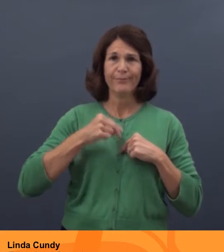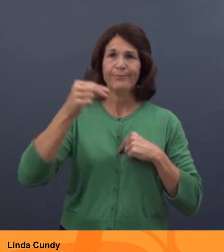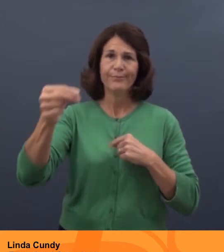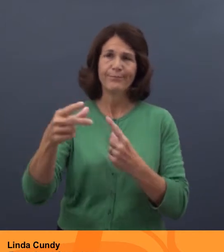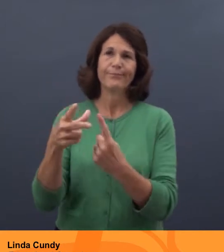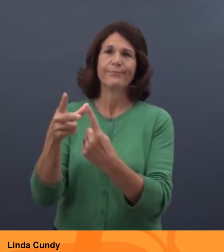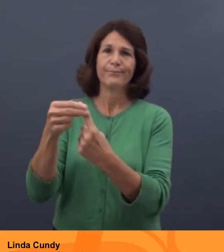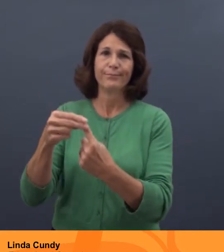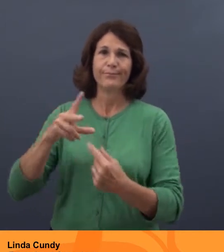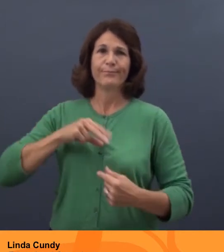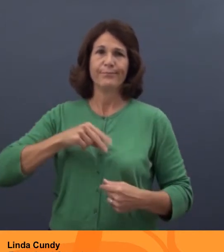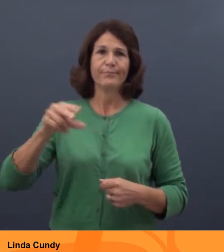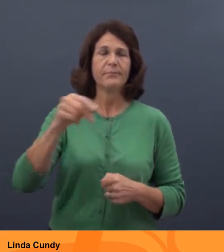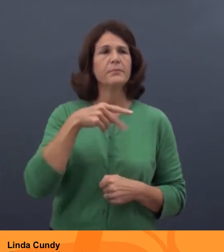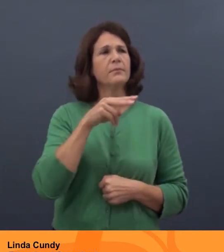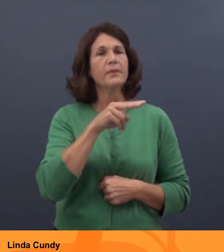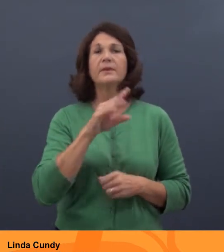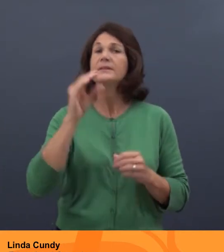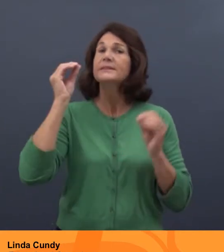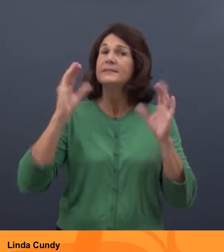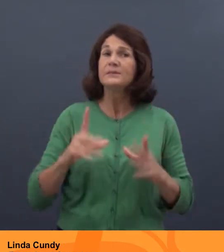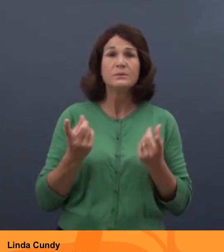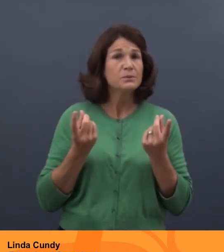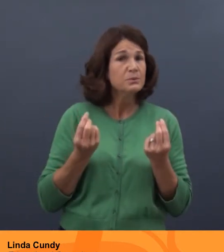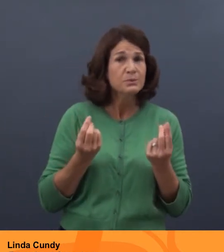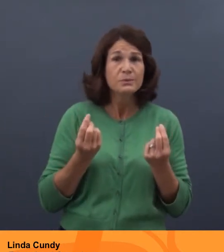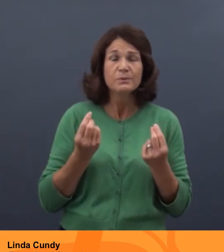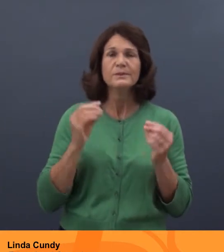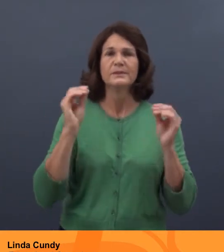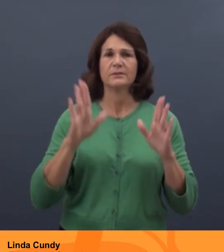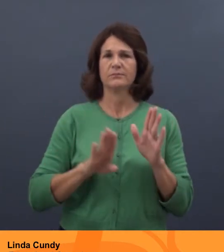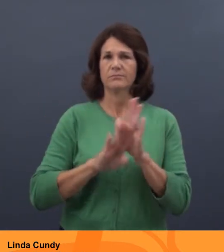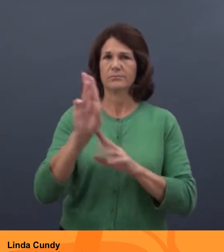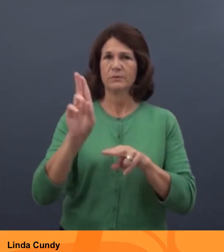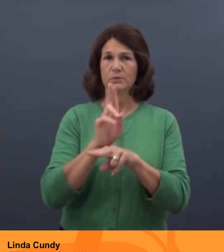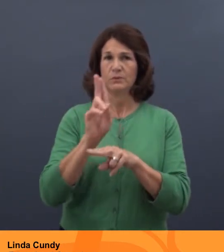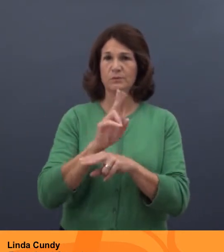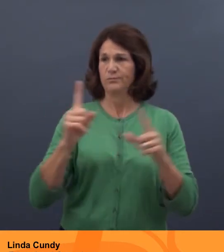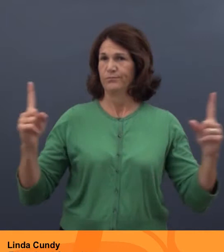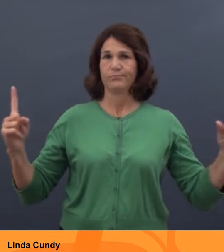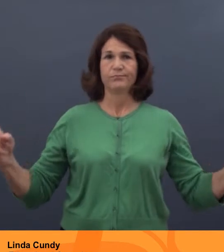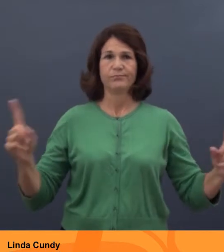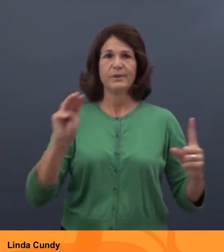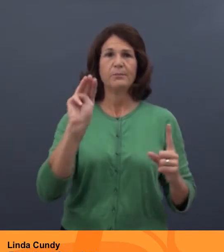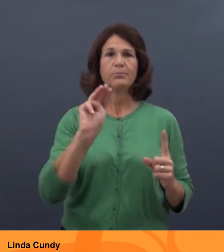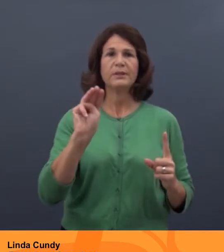and time consuming to say the least. Rather than doing that, the teacher